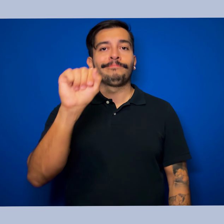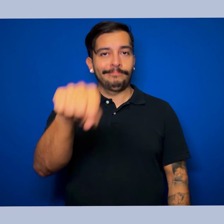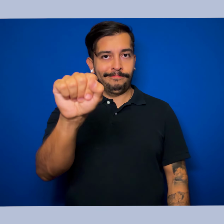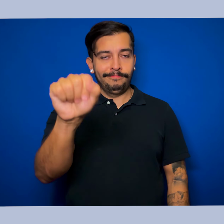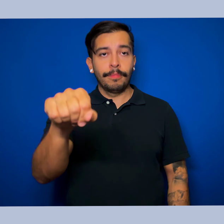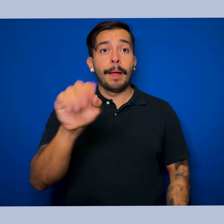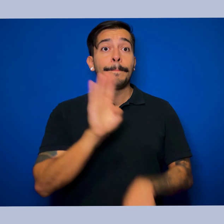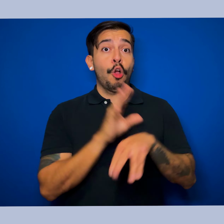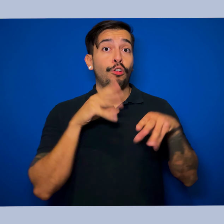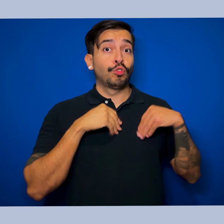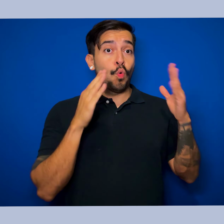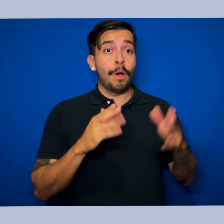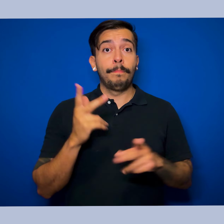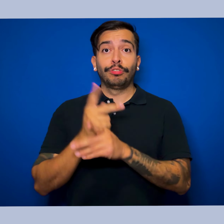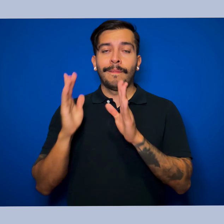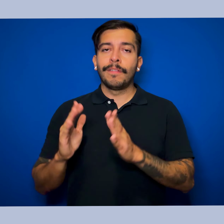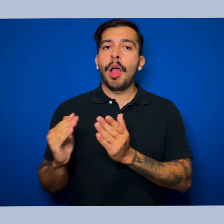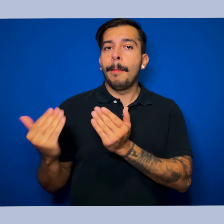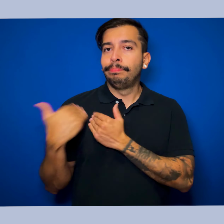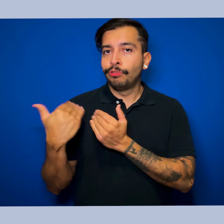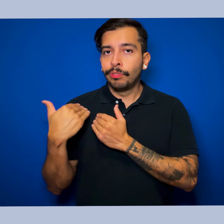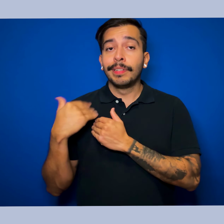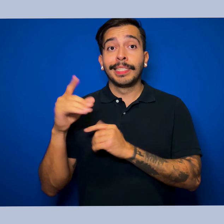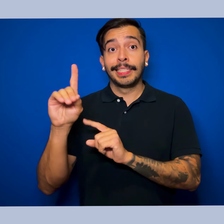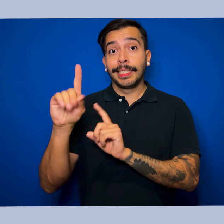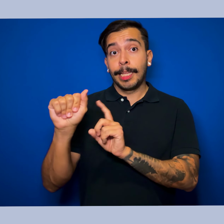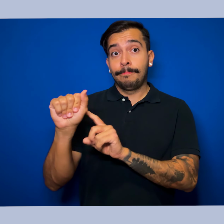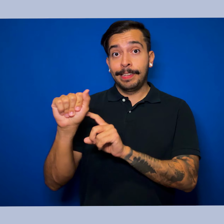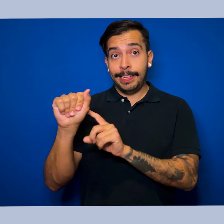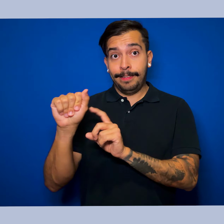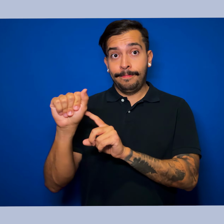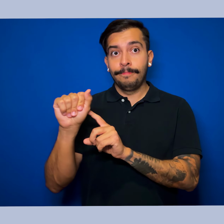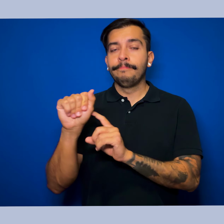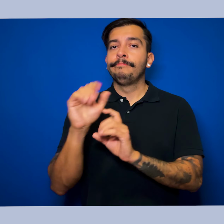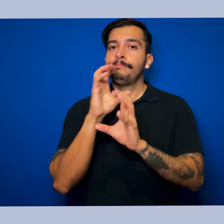Yes. Business owners and supervisors have an obligation to keep disability